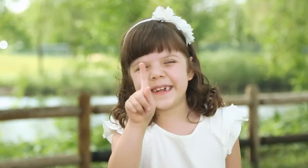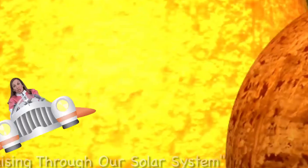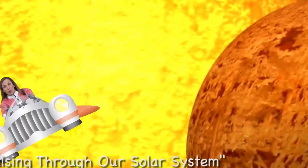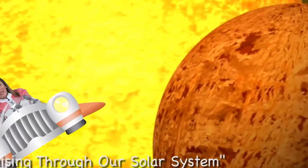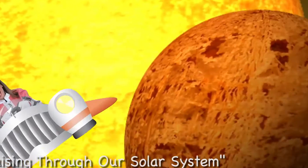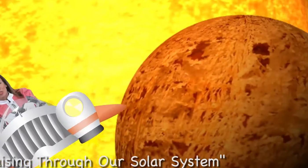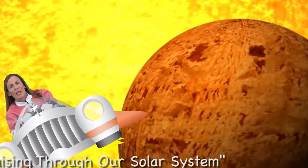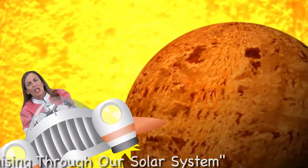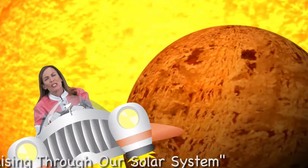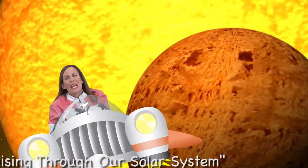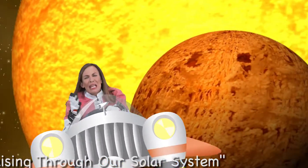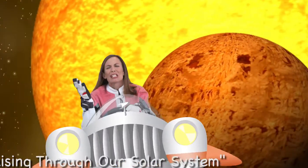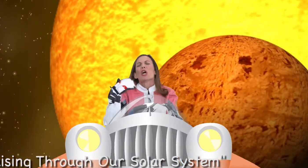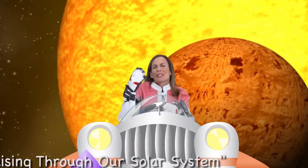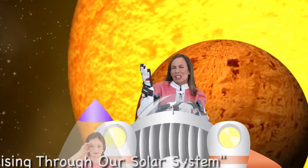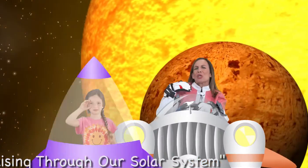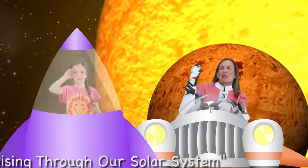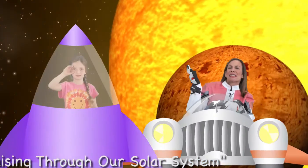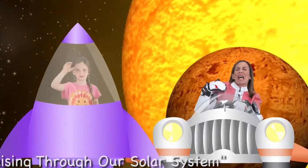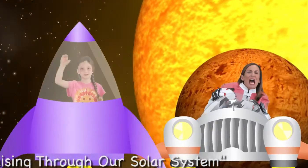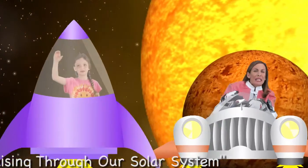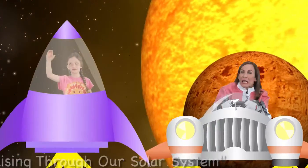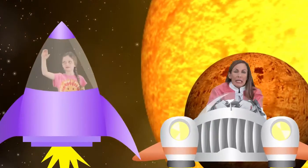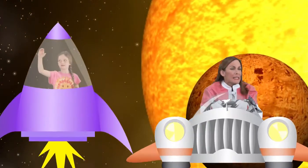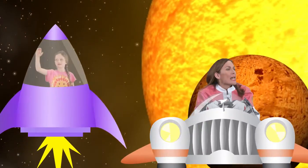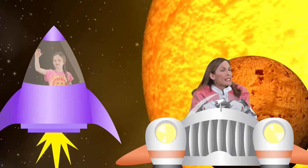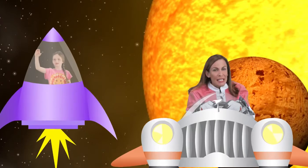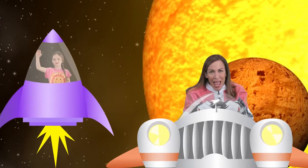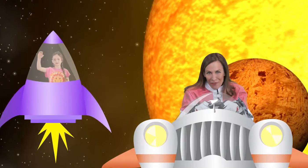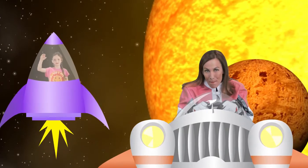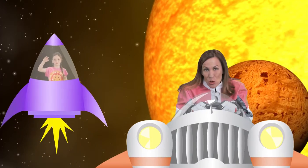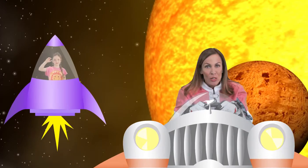missing moon. One! Mercury has wrinkles It's closest to the sun It doesn't have a moon